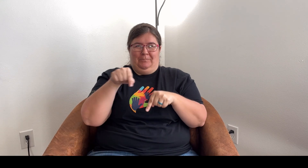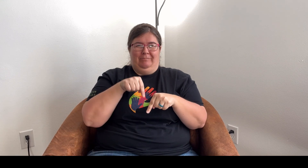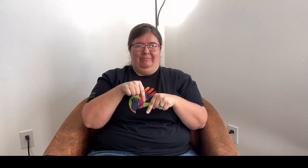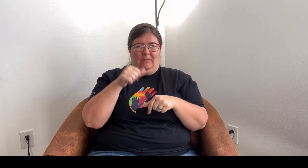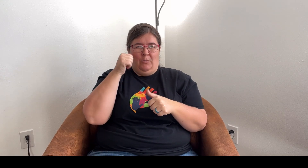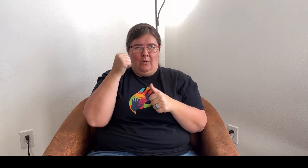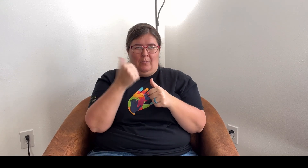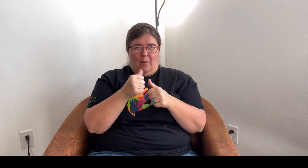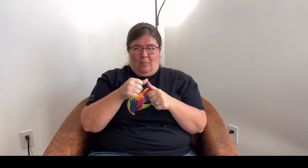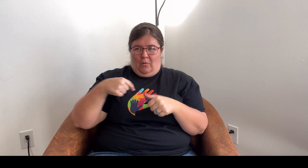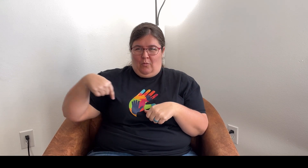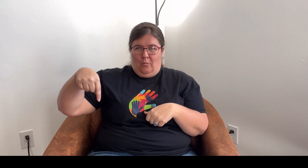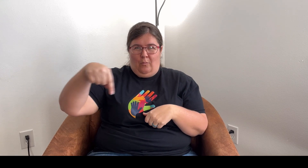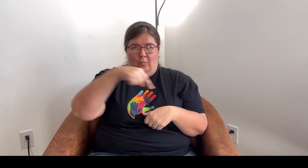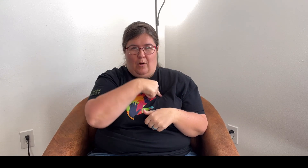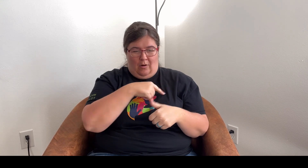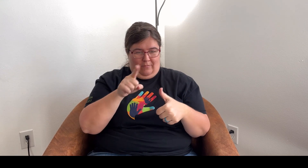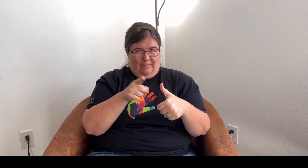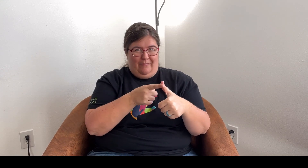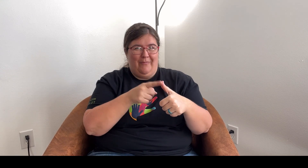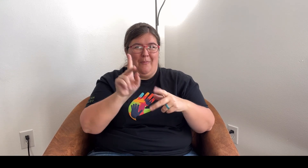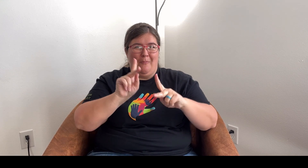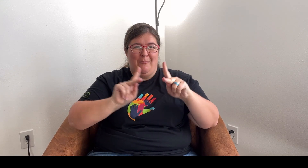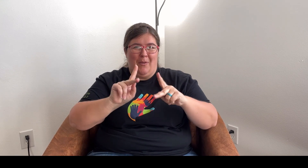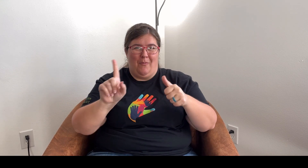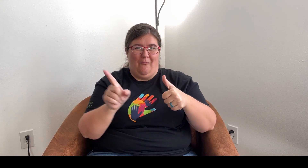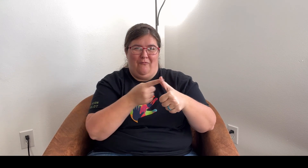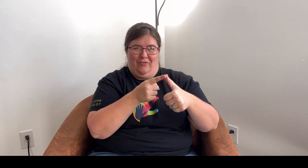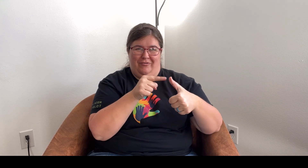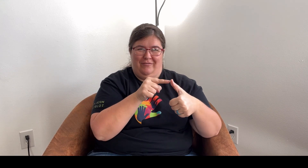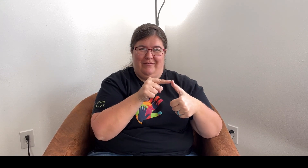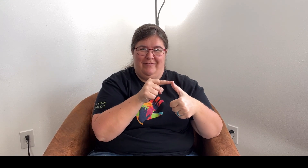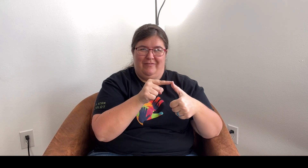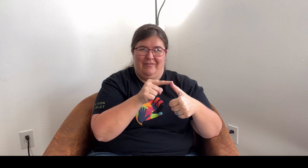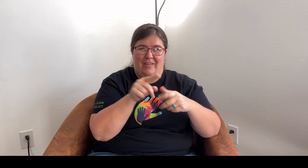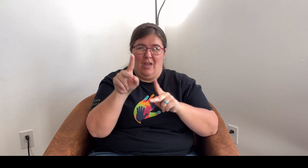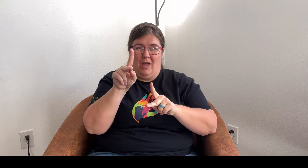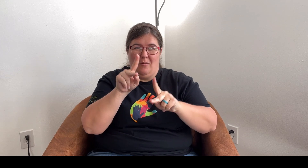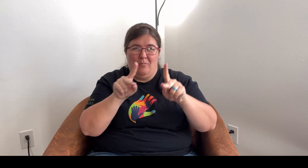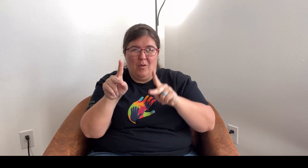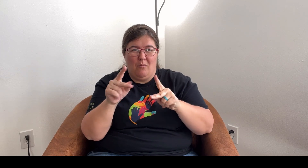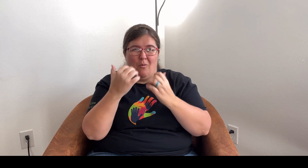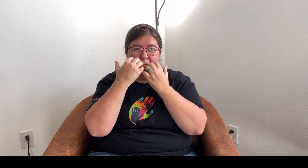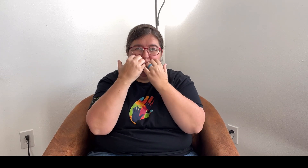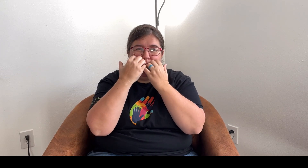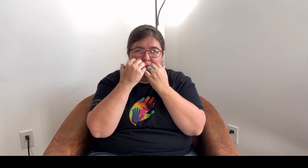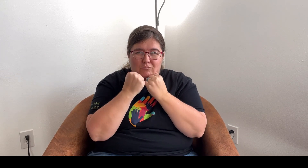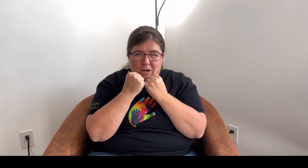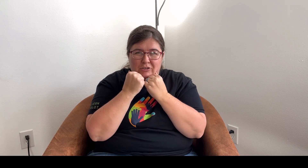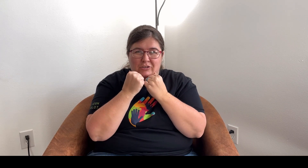Let's just step back for a moment and remember that we're all human beings first,